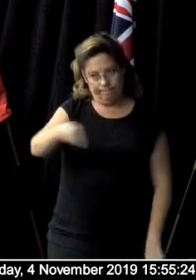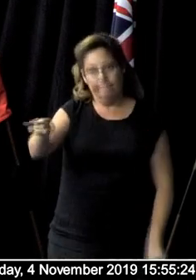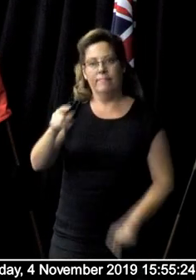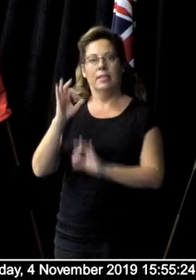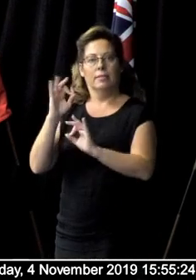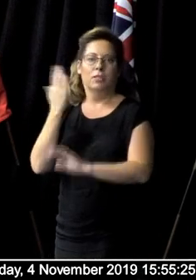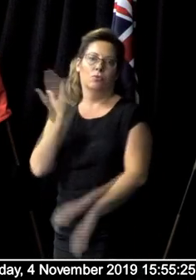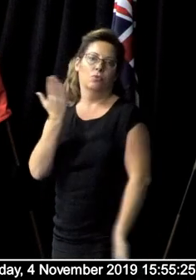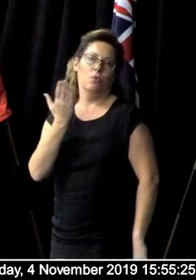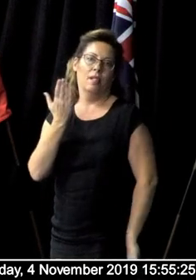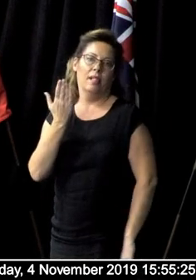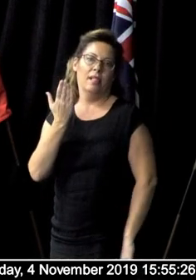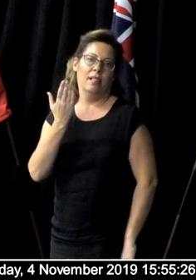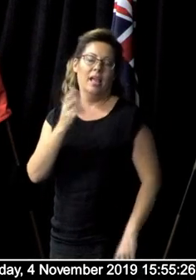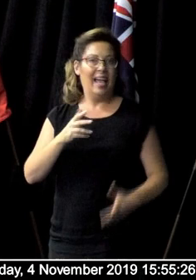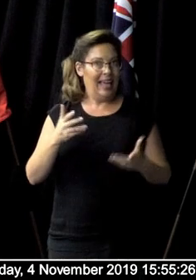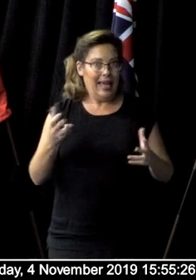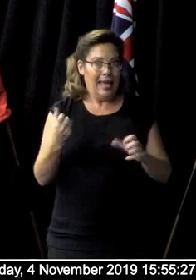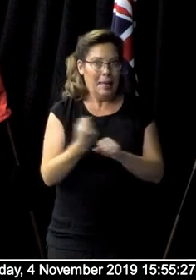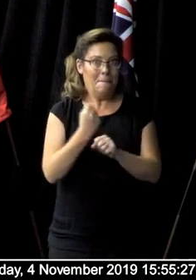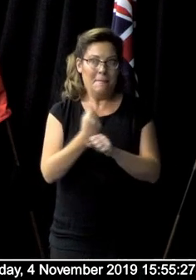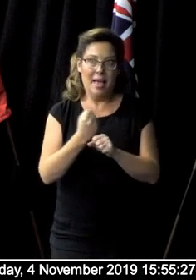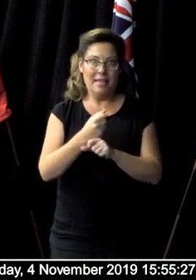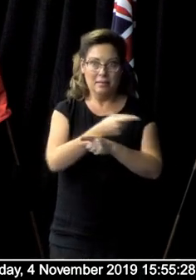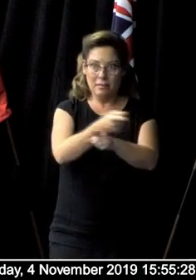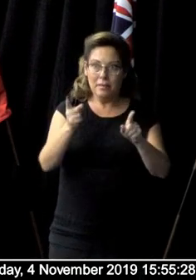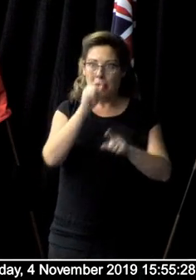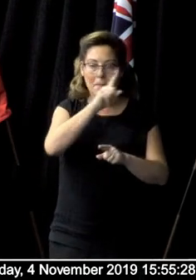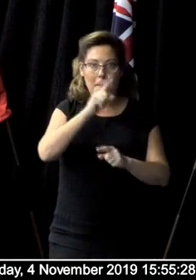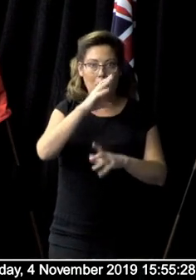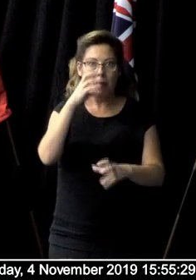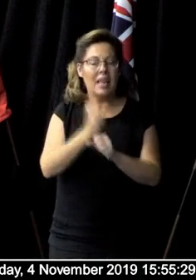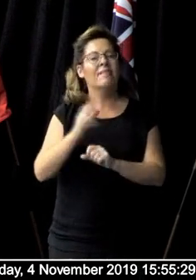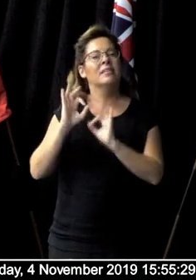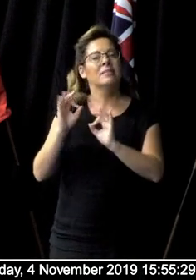I think it reinforces a myth that special places are the right places for